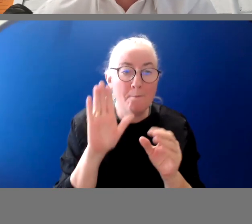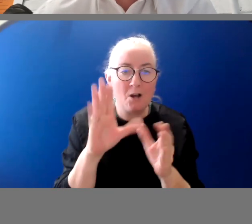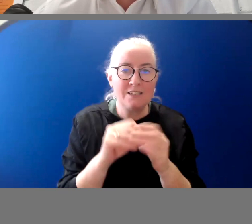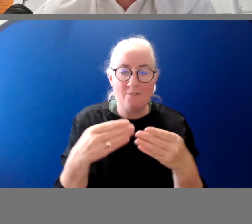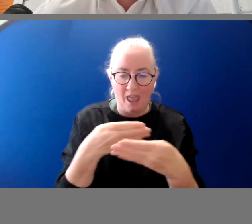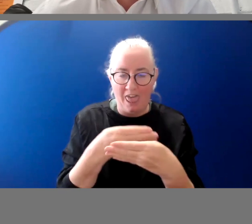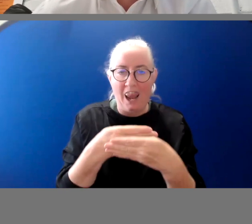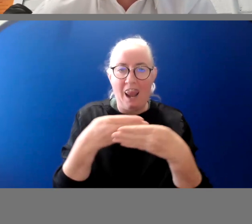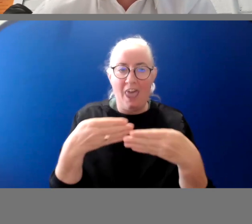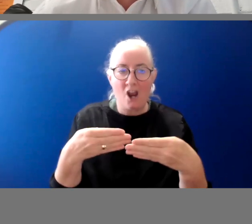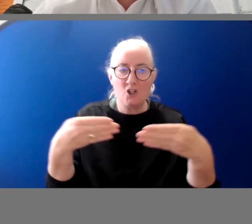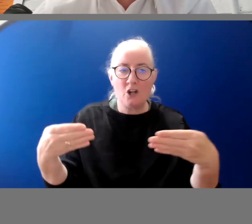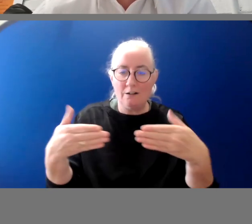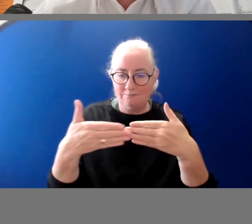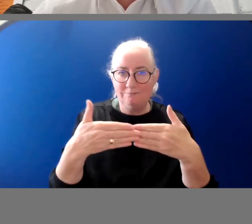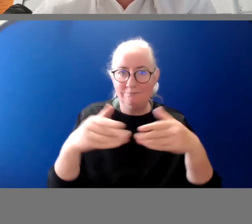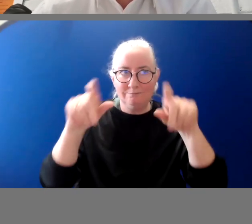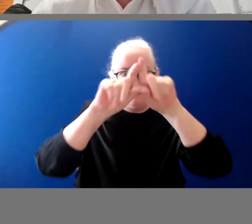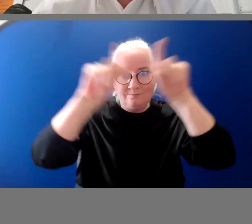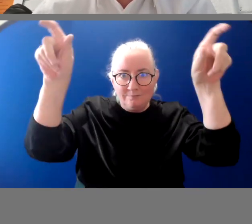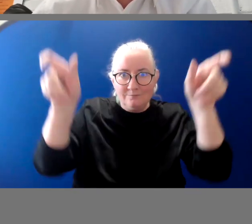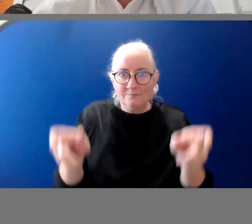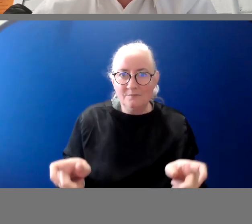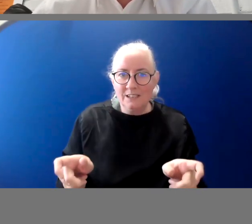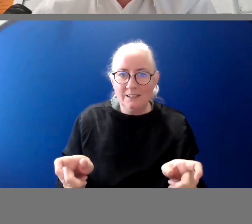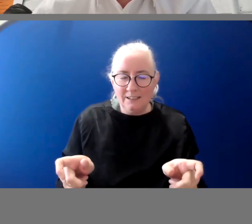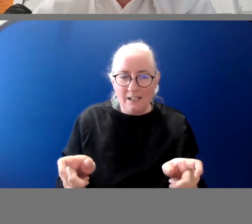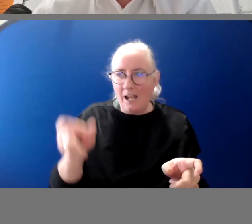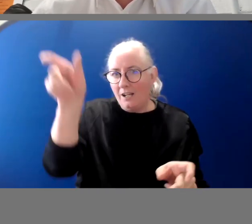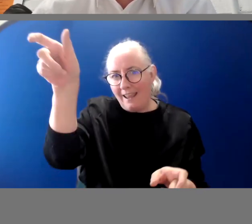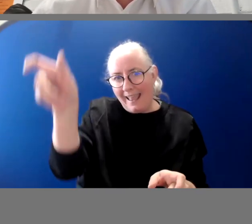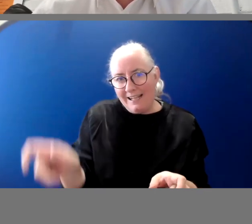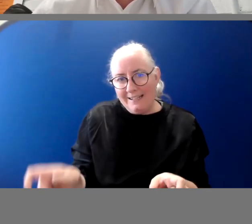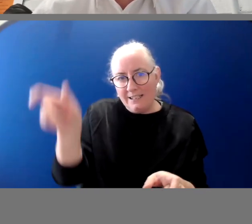Leading Edge and looking at the different kind of turning spaces and space required for someone